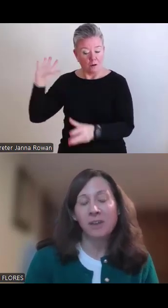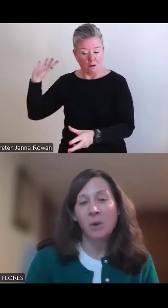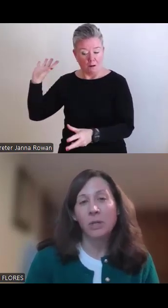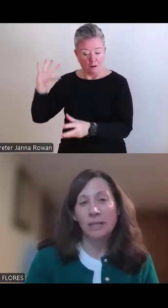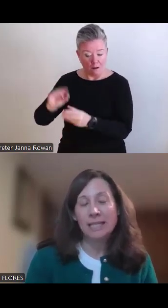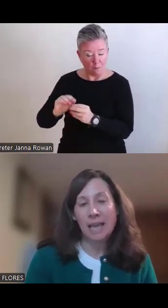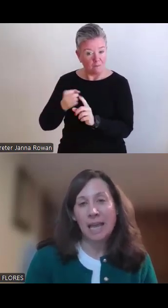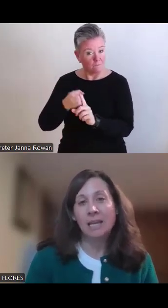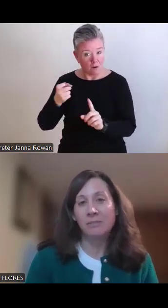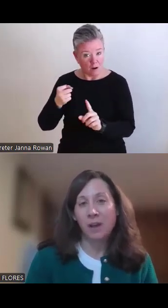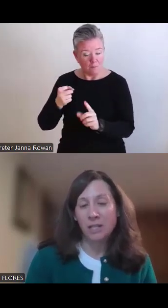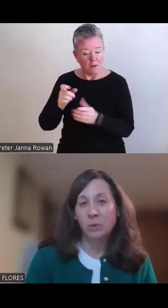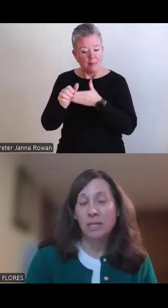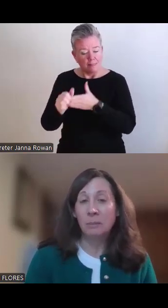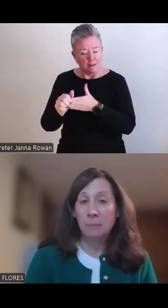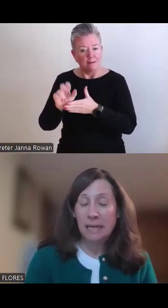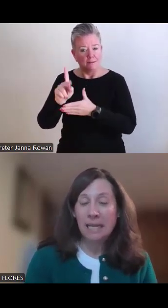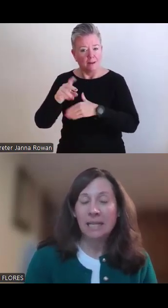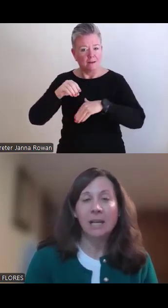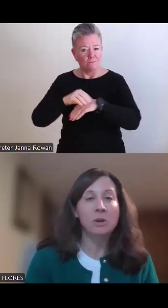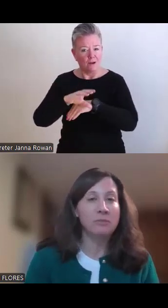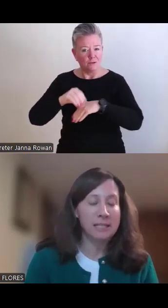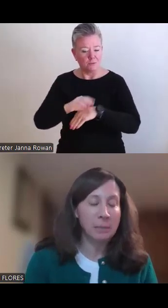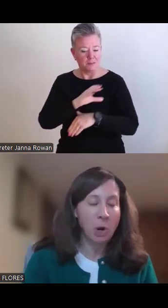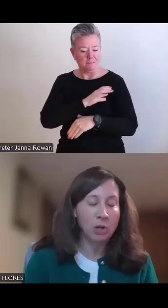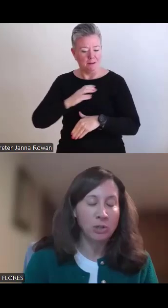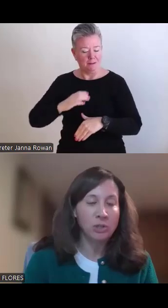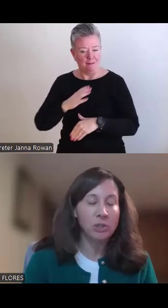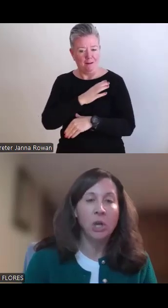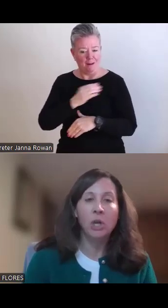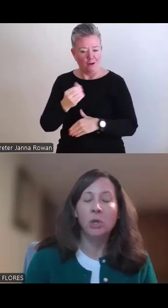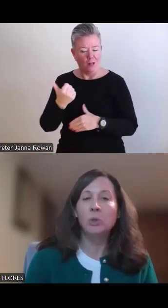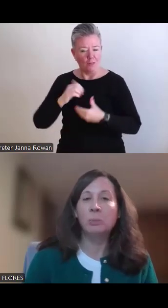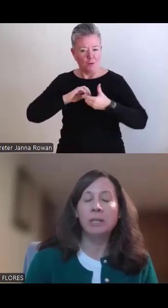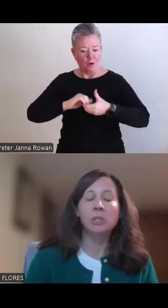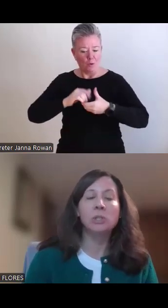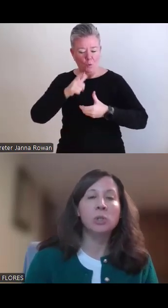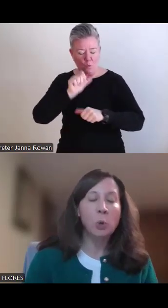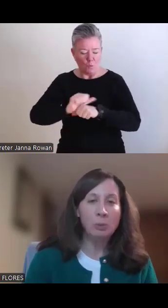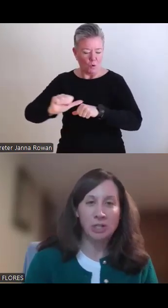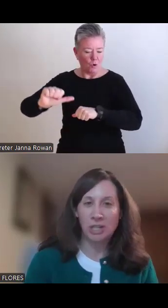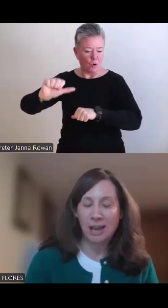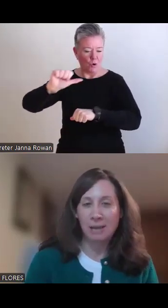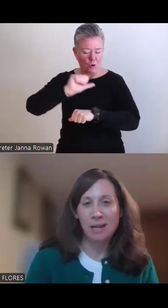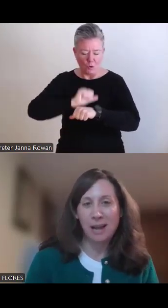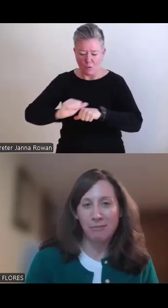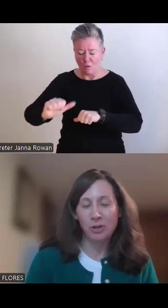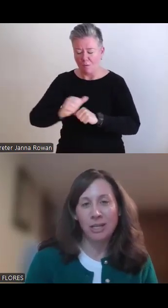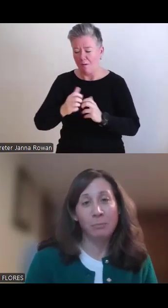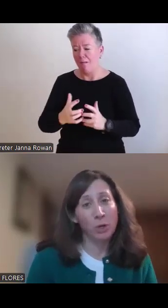of our LEAD-K advisory committee and our invested partners, who spent so much time and effort in